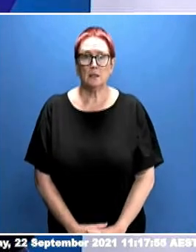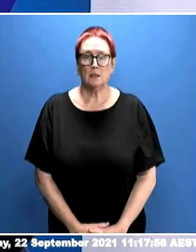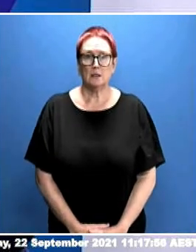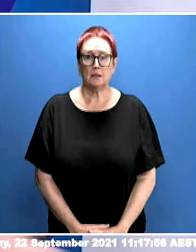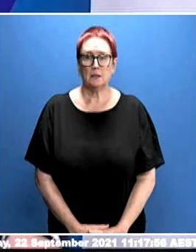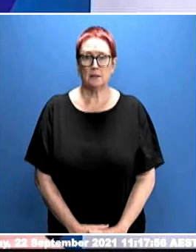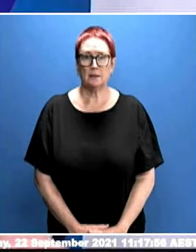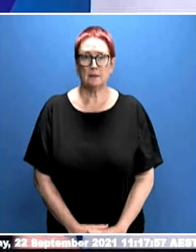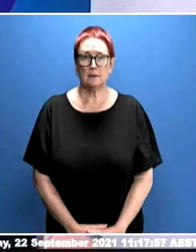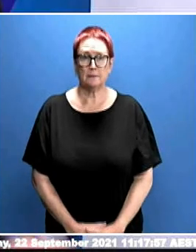Thank you, Chair.